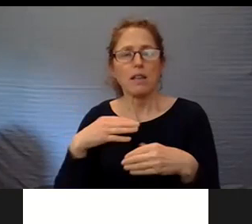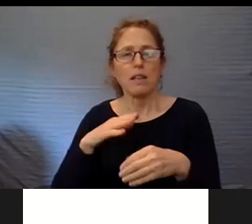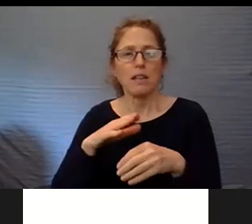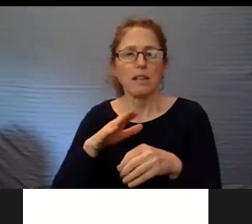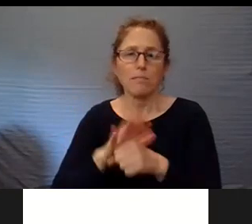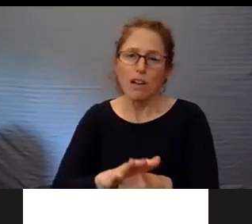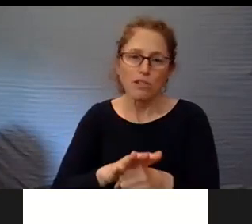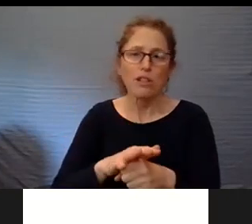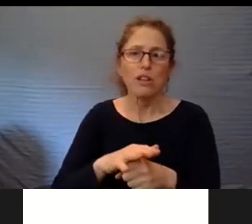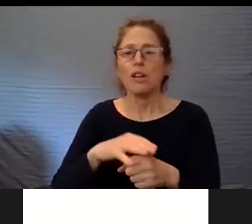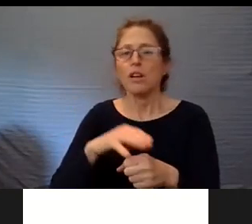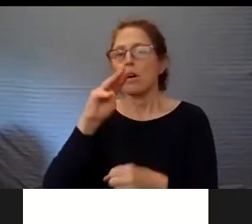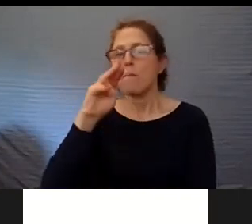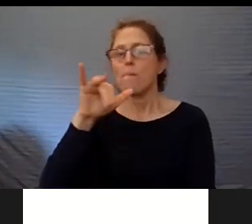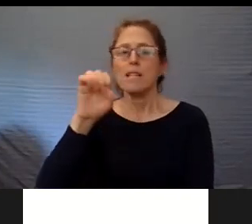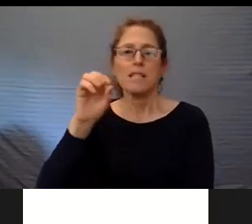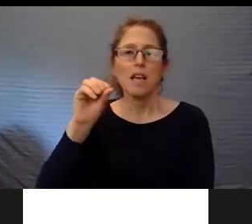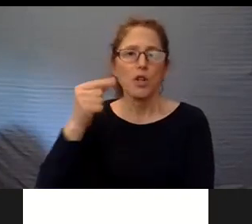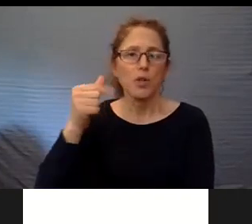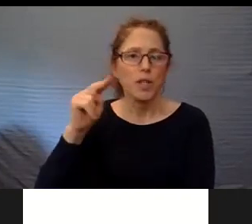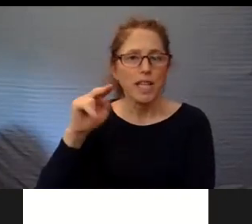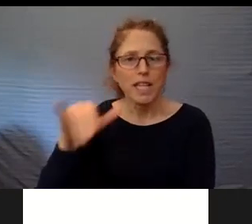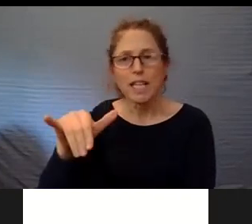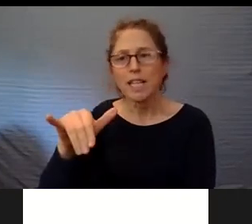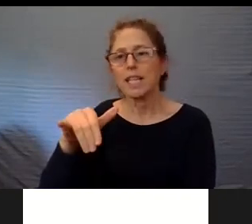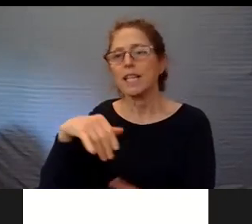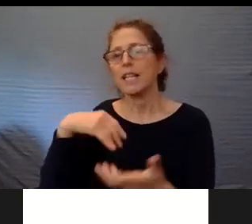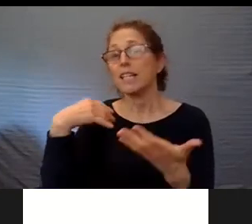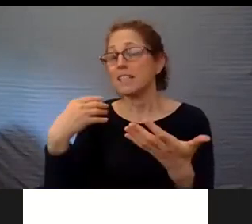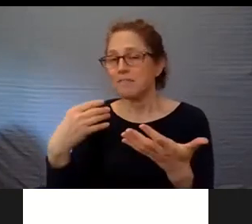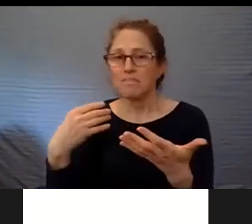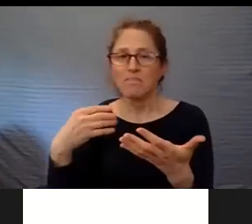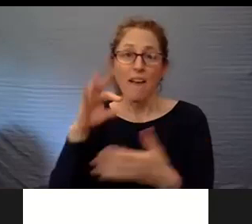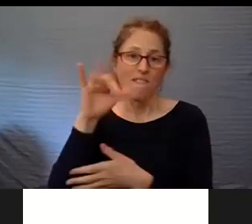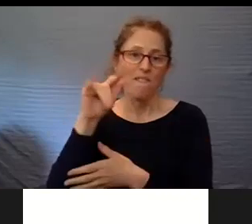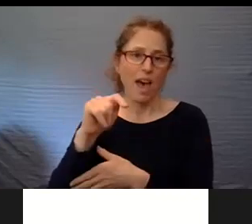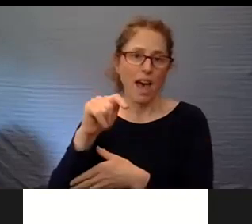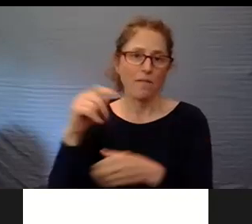misogynoir -- yeah, fat phobia, most importantly.